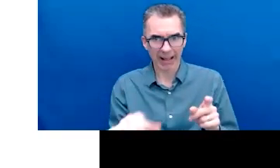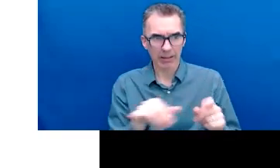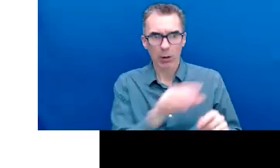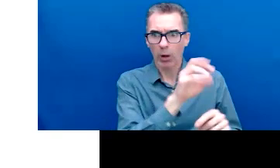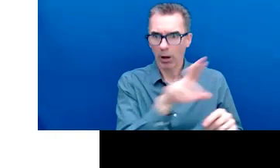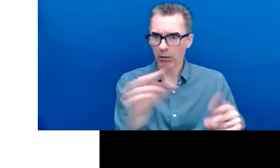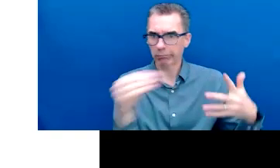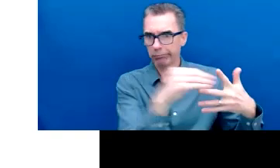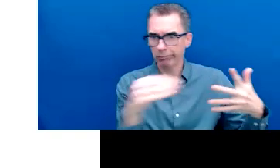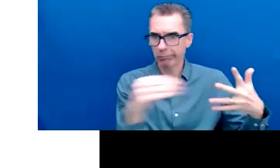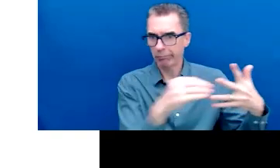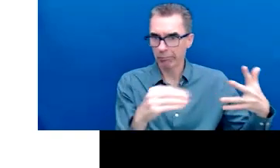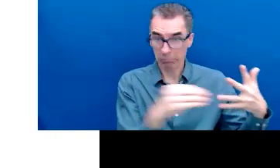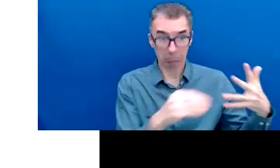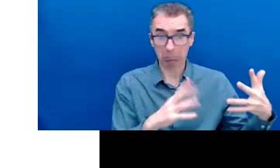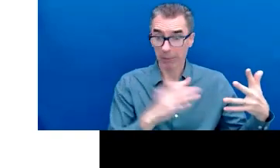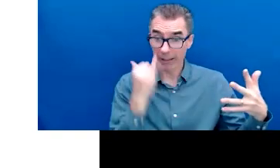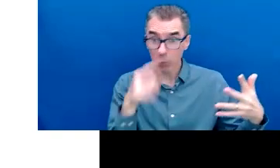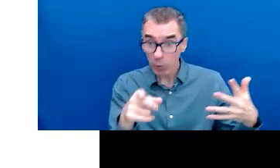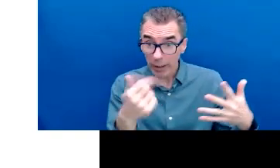So if you have questions about LibreTexts, just let us know.